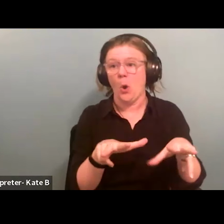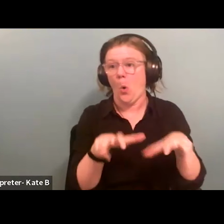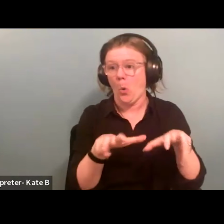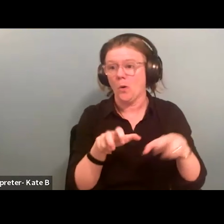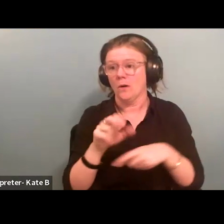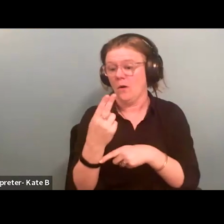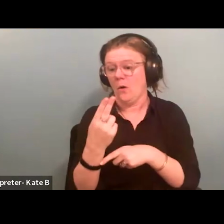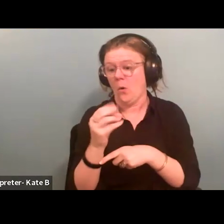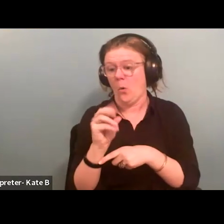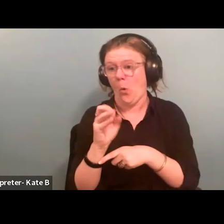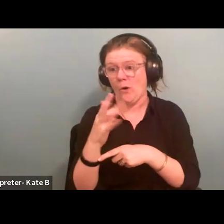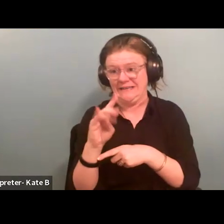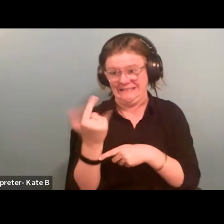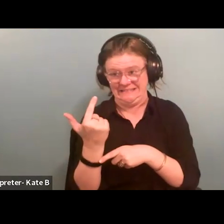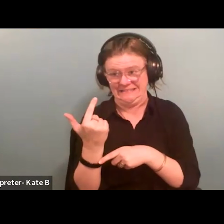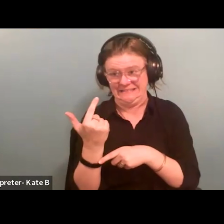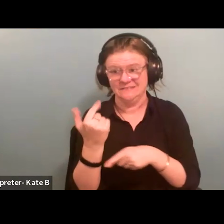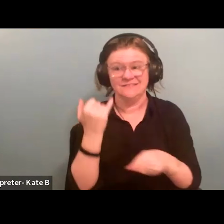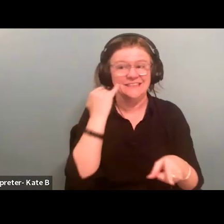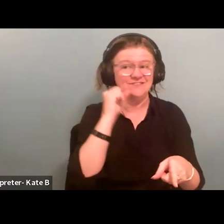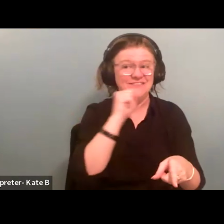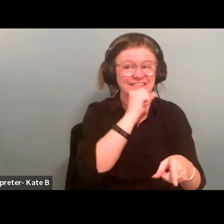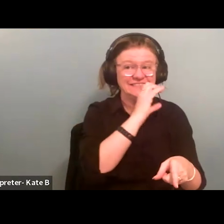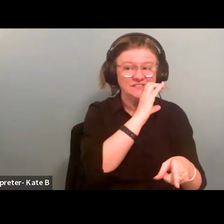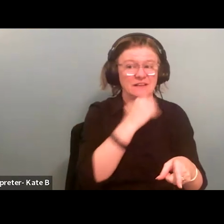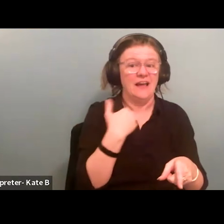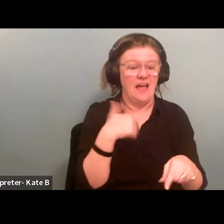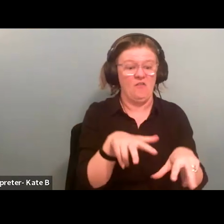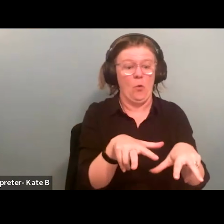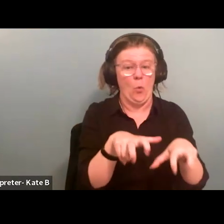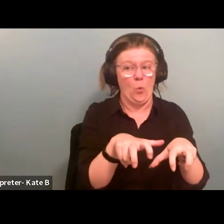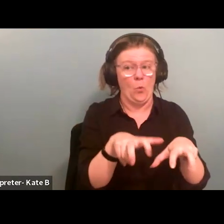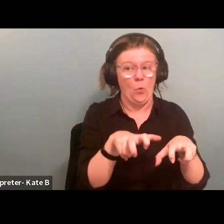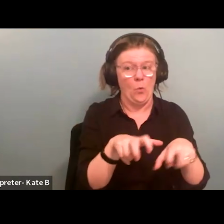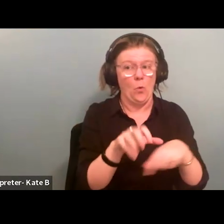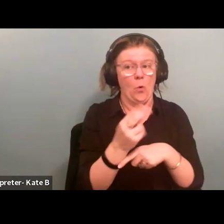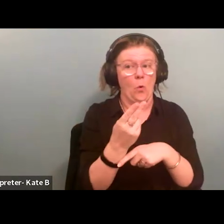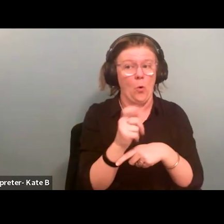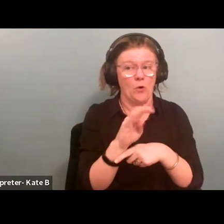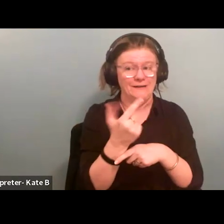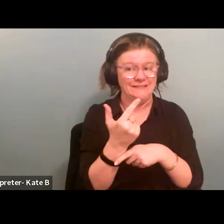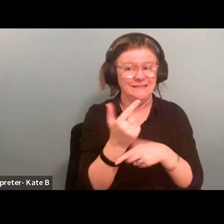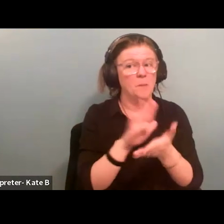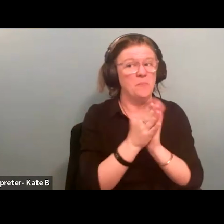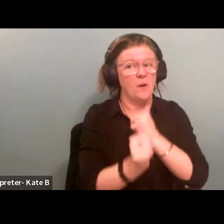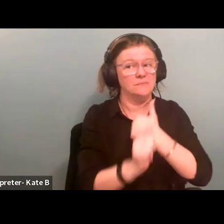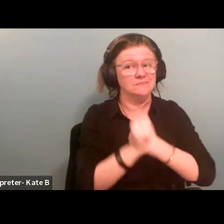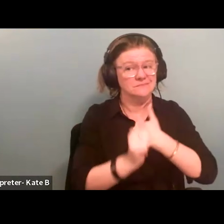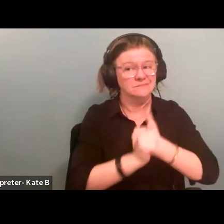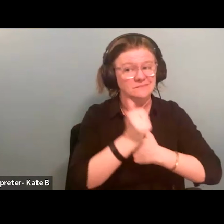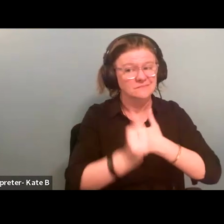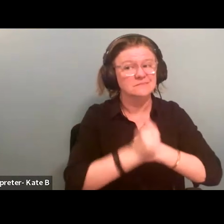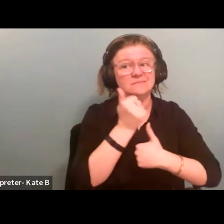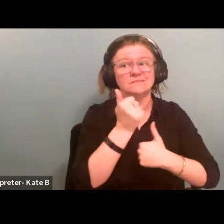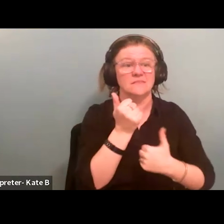When you get an older adult who has a hoarding situation that puts them in imminent risk for physical health,